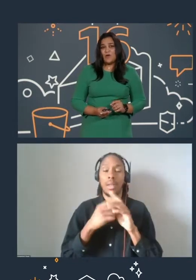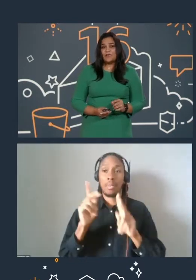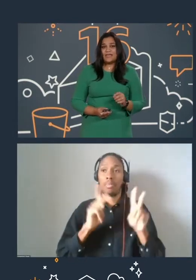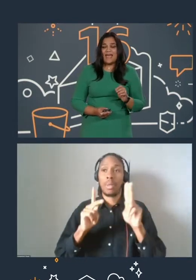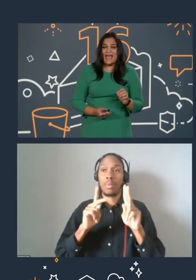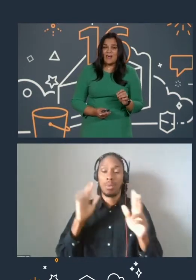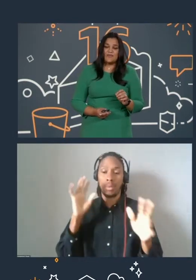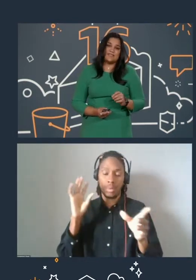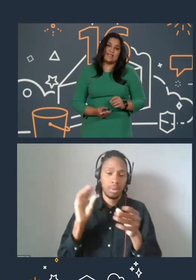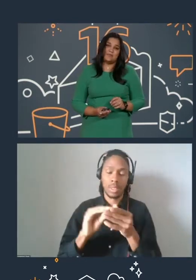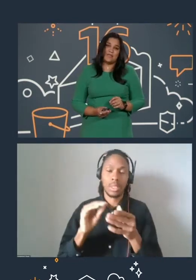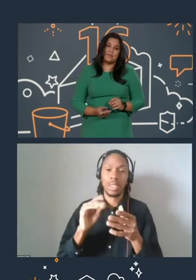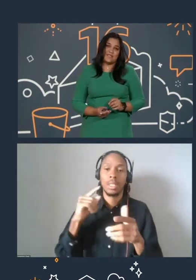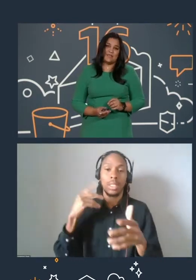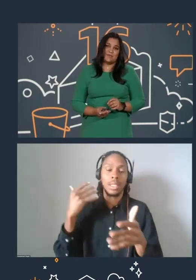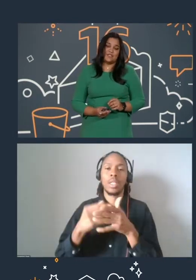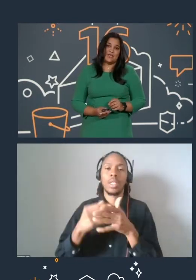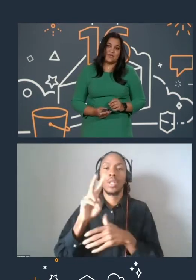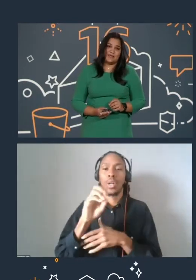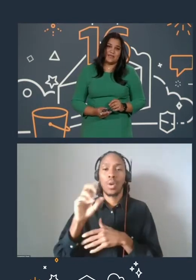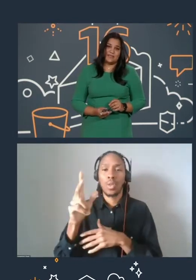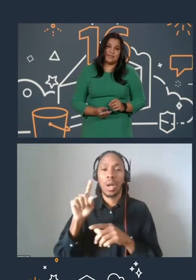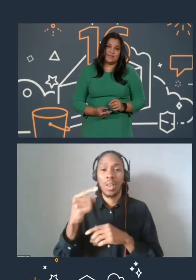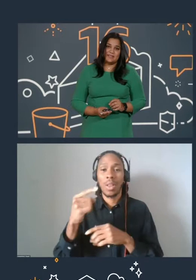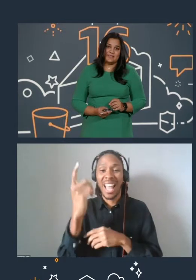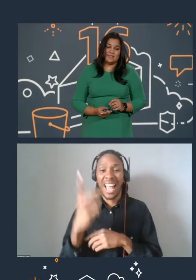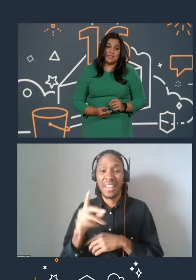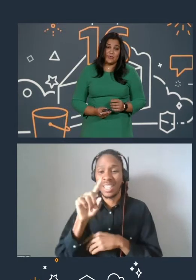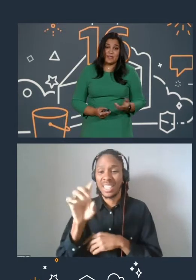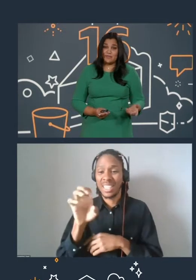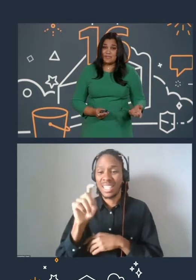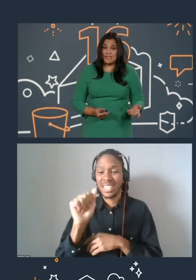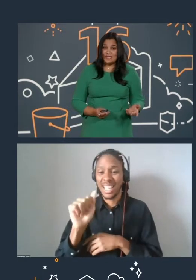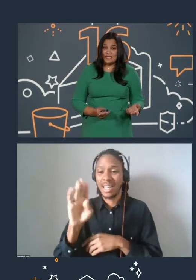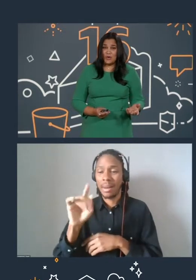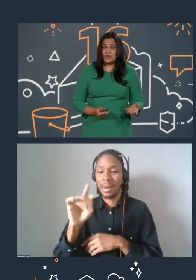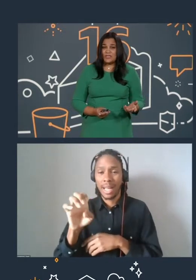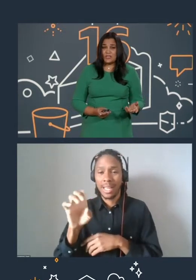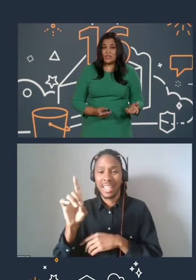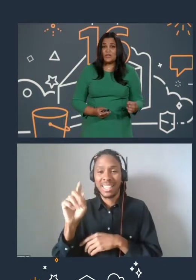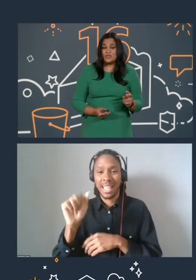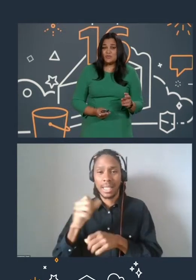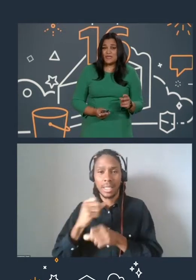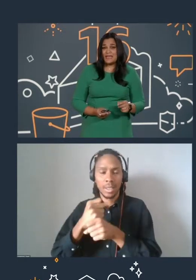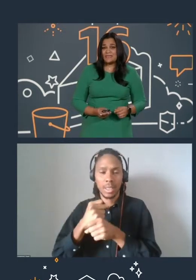only half a zettabyte of data was generated. In 2013, it only took two days